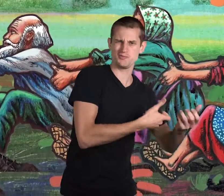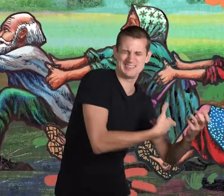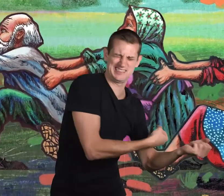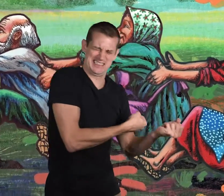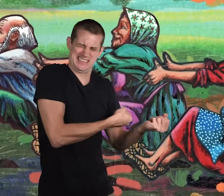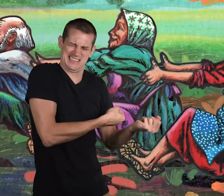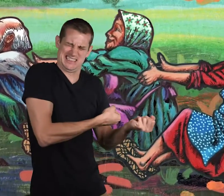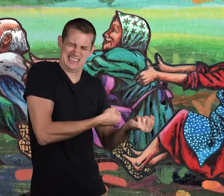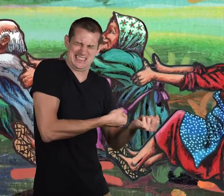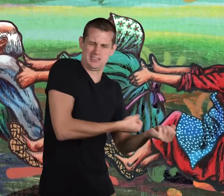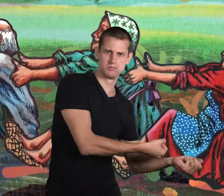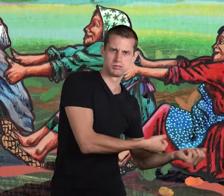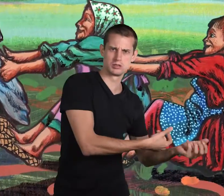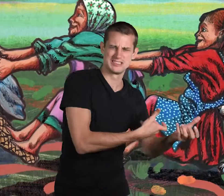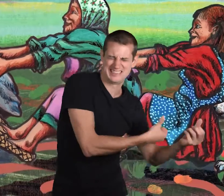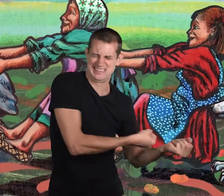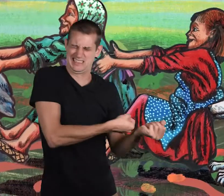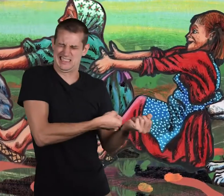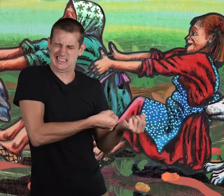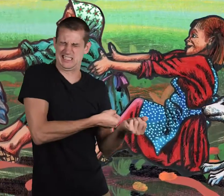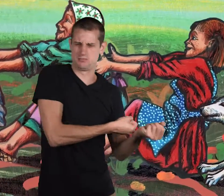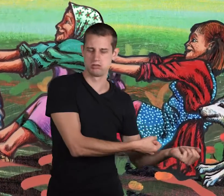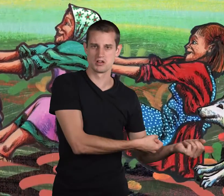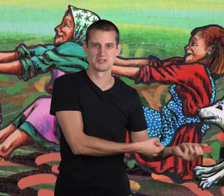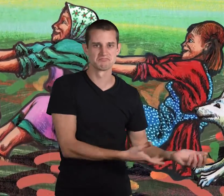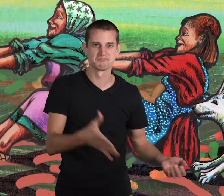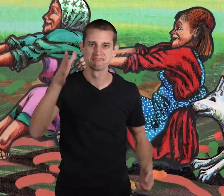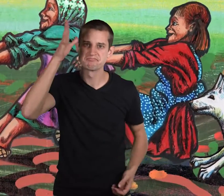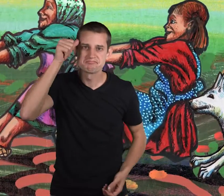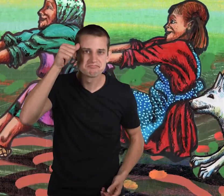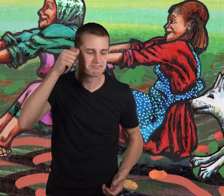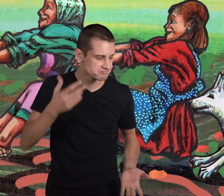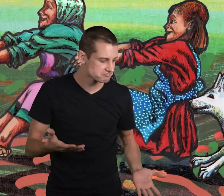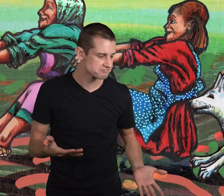Together, they pulled and pulled, but even then . . . the turnip would not move.